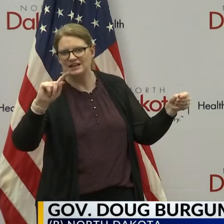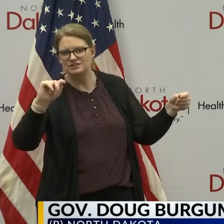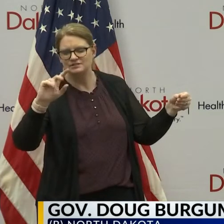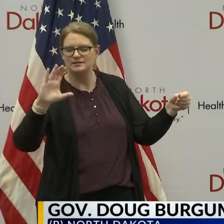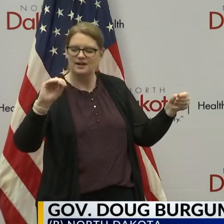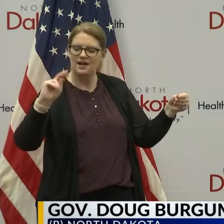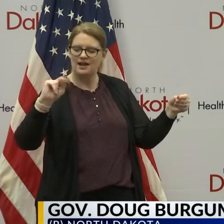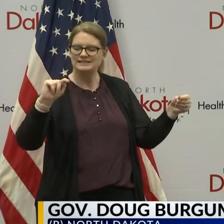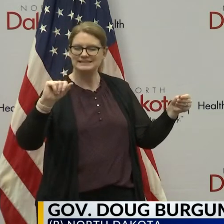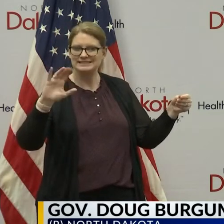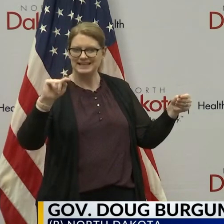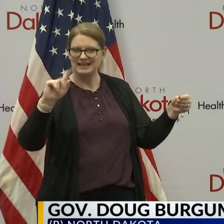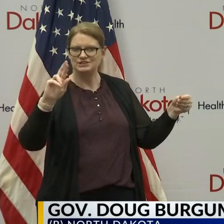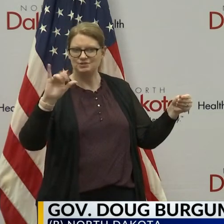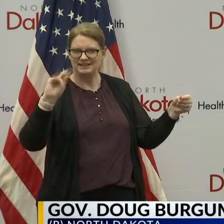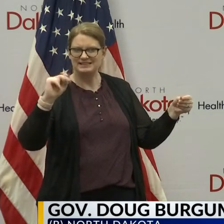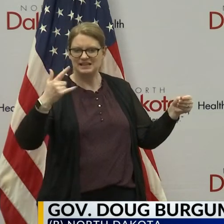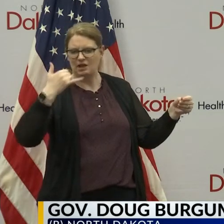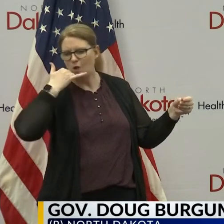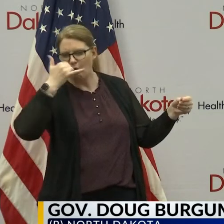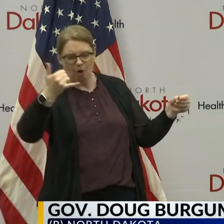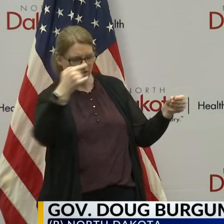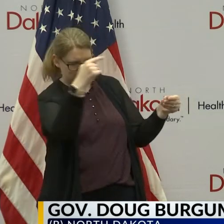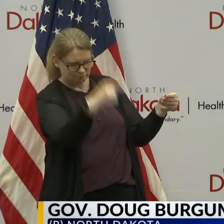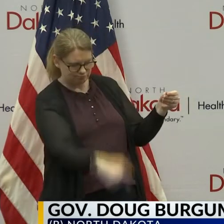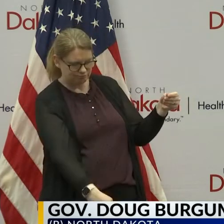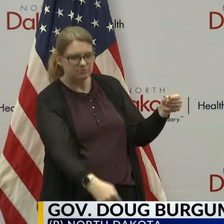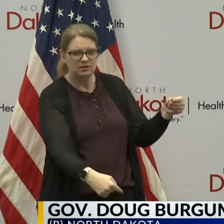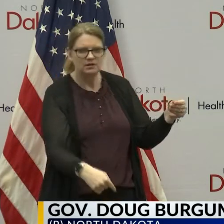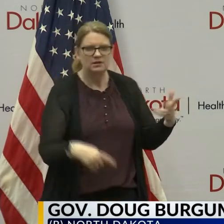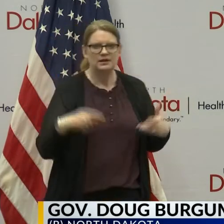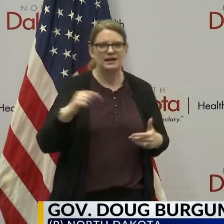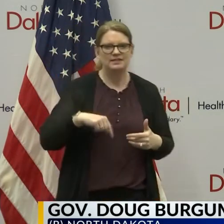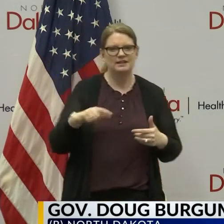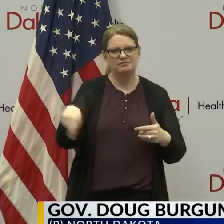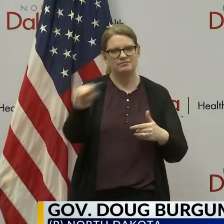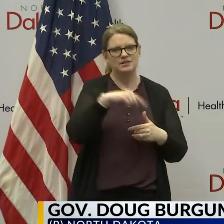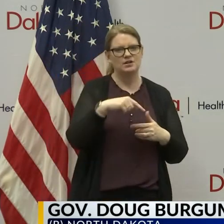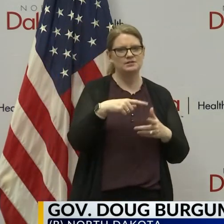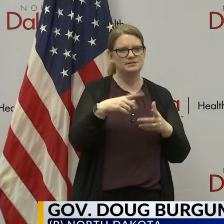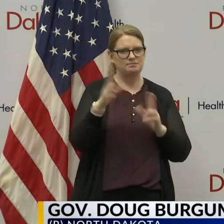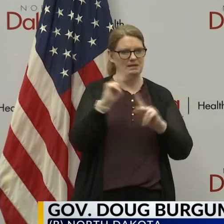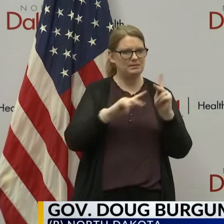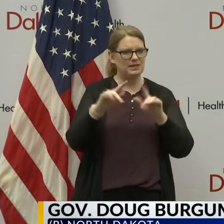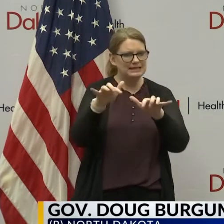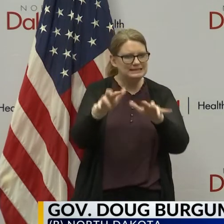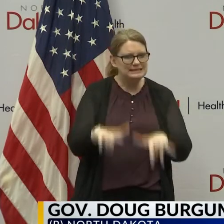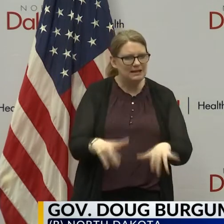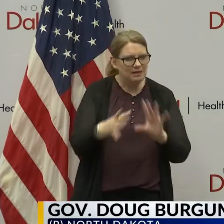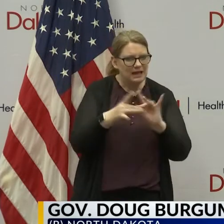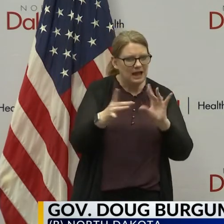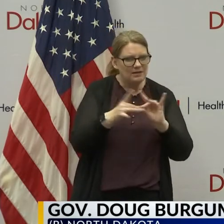SPEED THE DISCOVERY OF HOW THE VIRUS MIGHT BE SPREADING AND ALSO ALLOW US TO HELP SLOW IT. BECAUSE WE DO HAVE AN OPTION SOMETIMES IN REAL TIME DURING